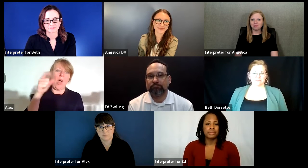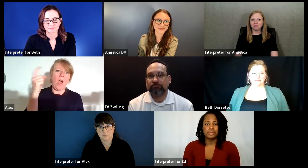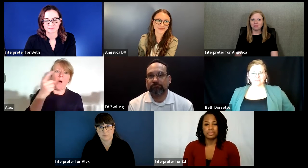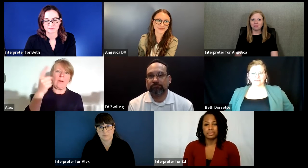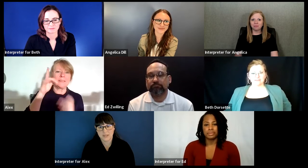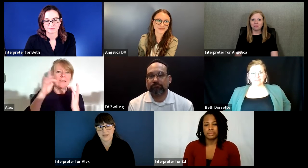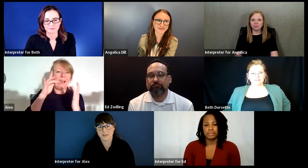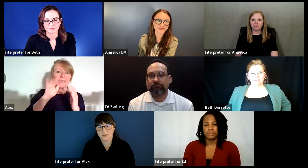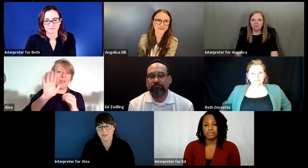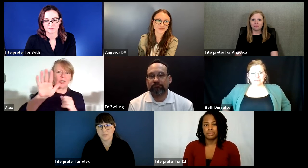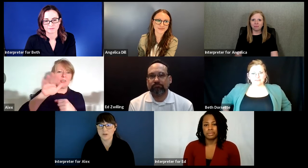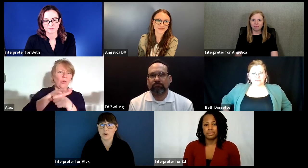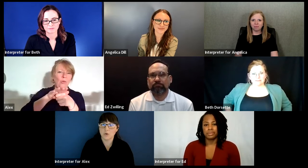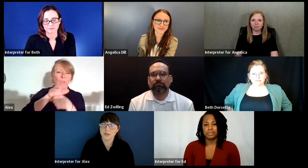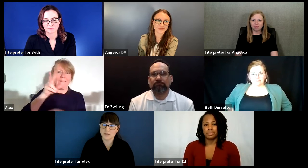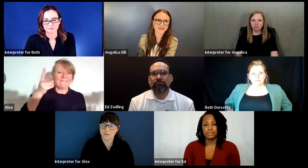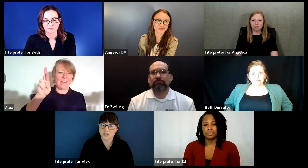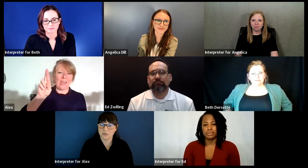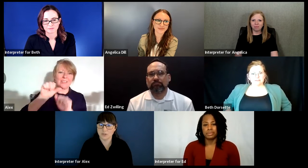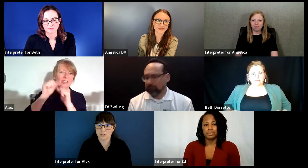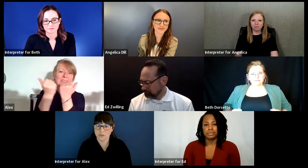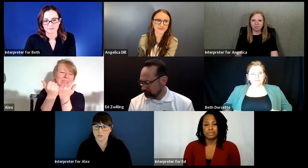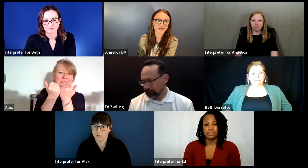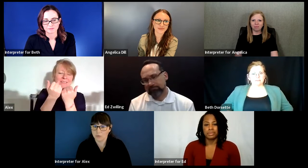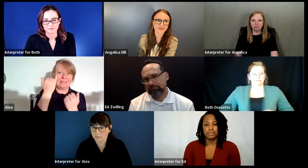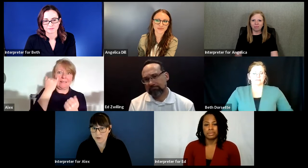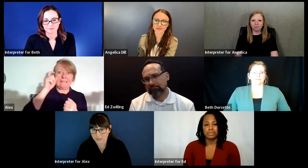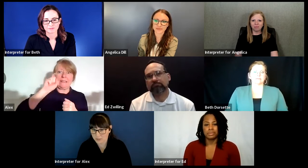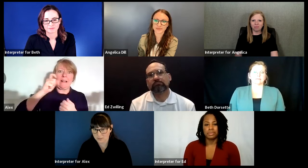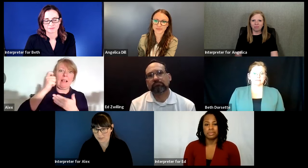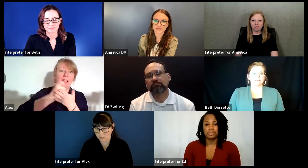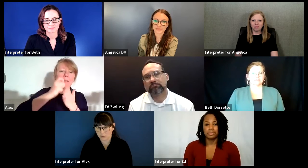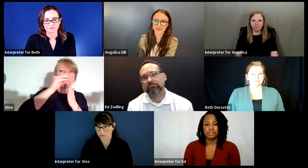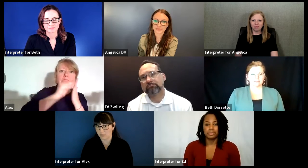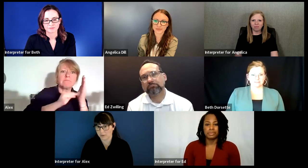And you can always reach out to your local VR agency as well, your voc